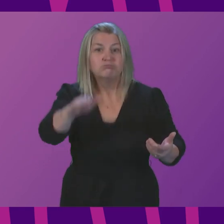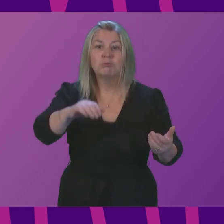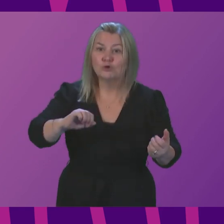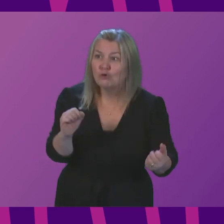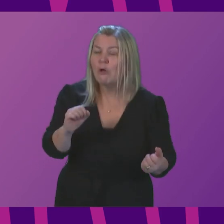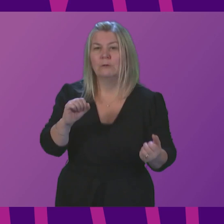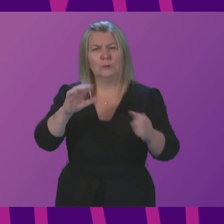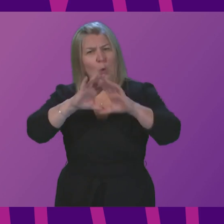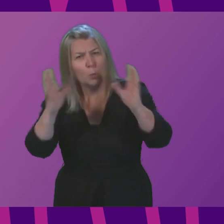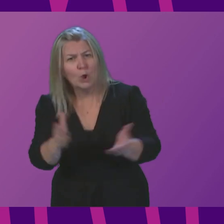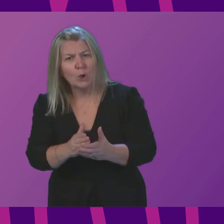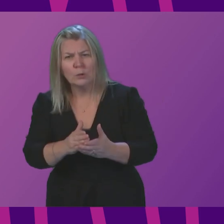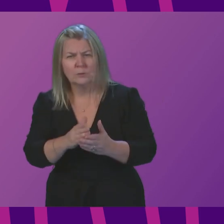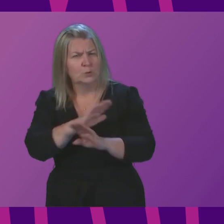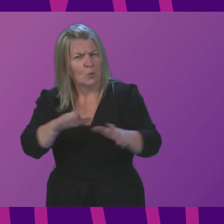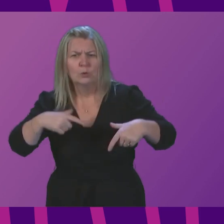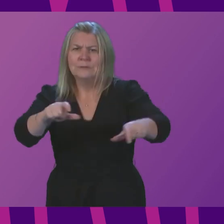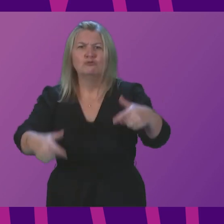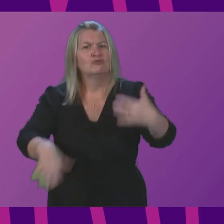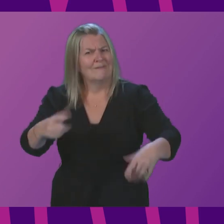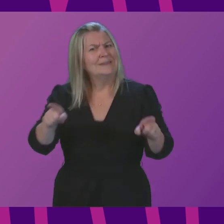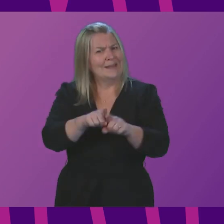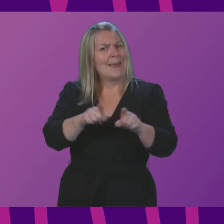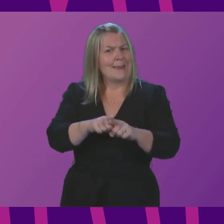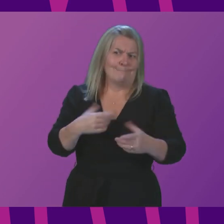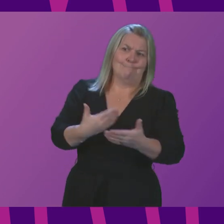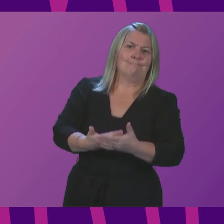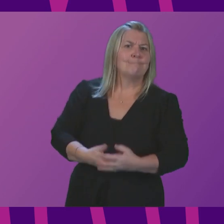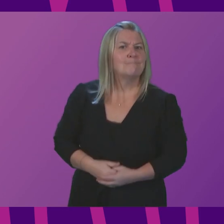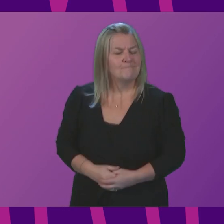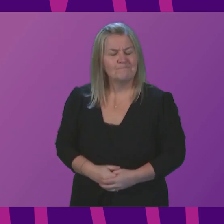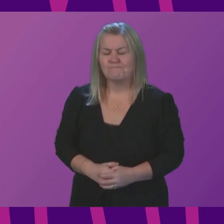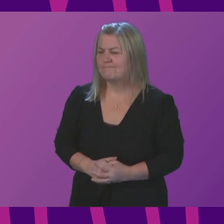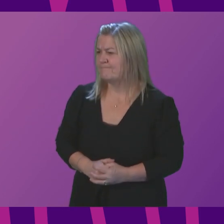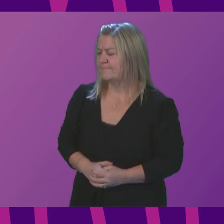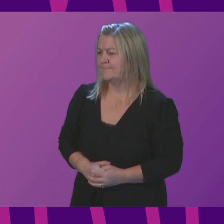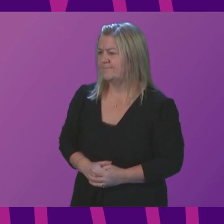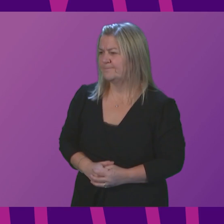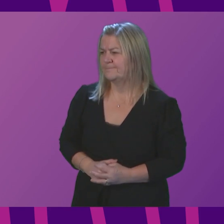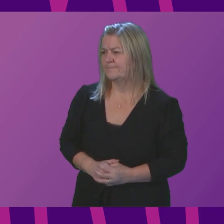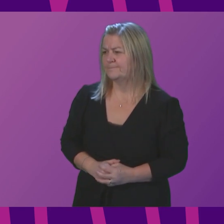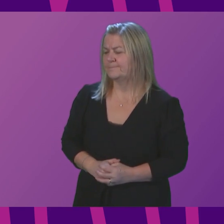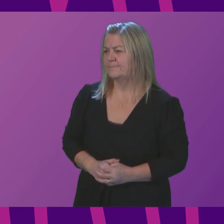the same as those who have gone before them.